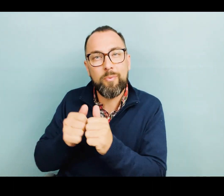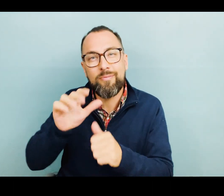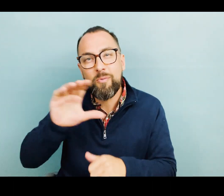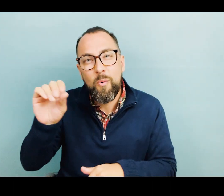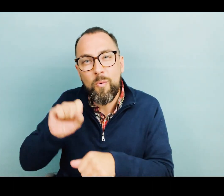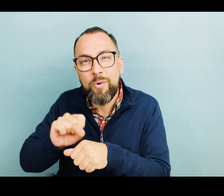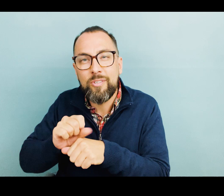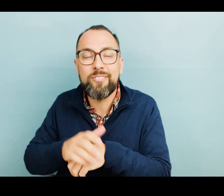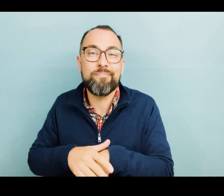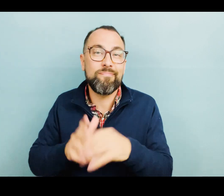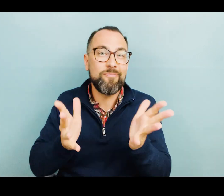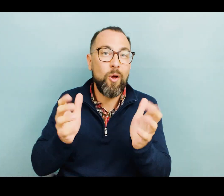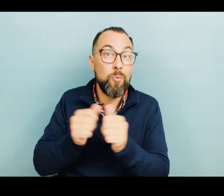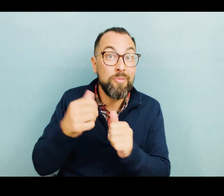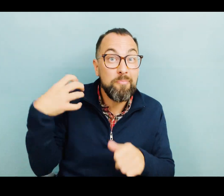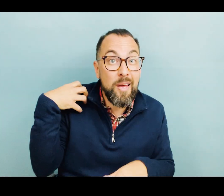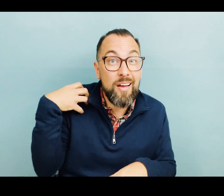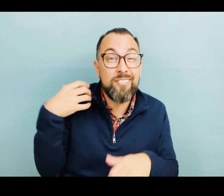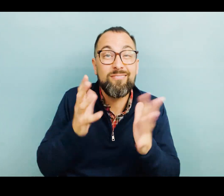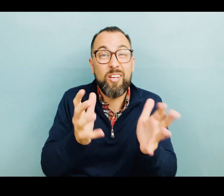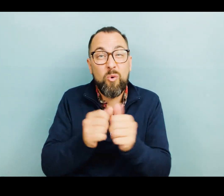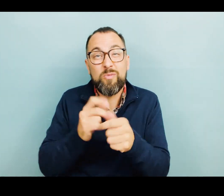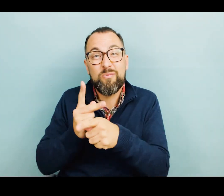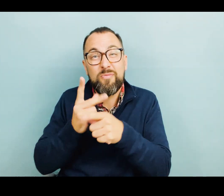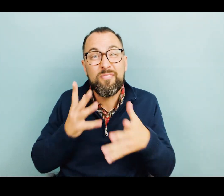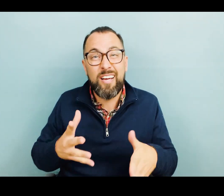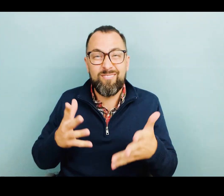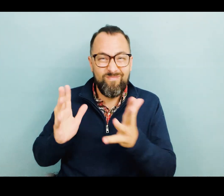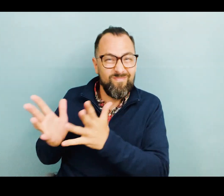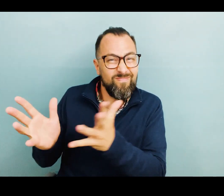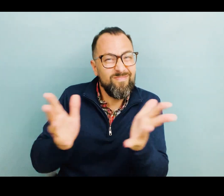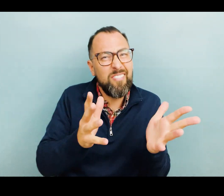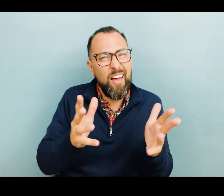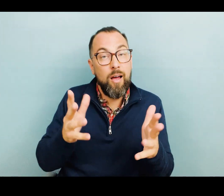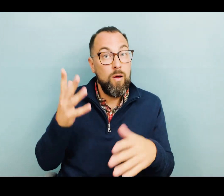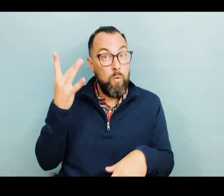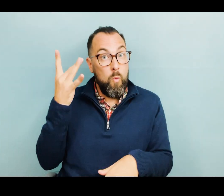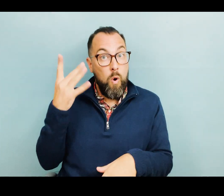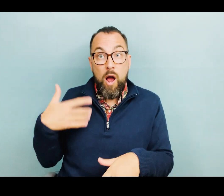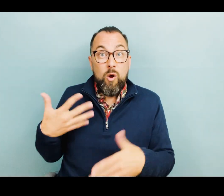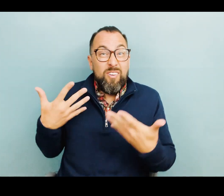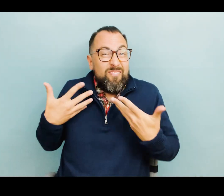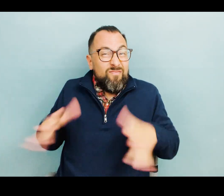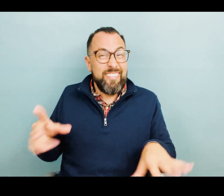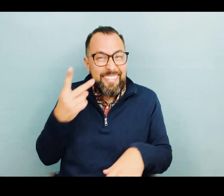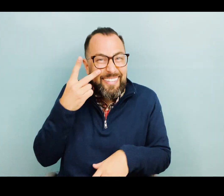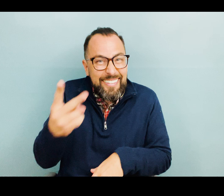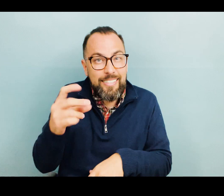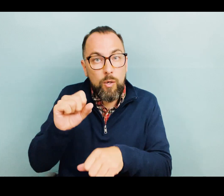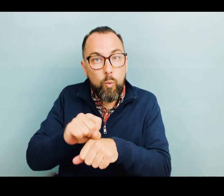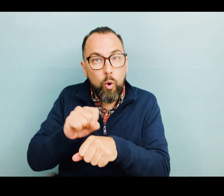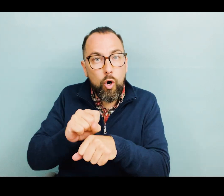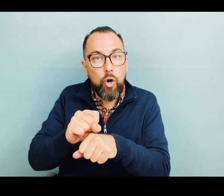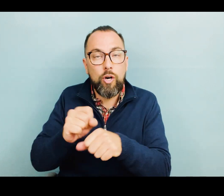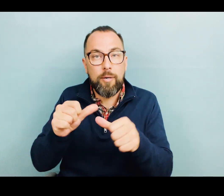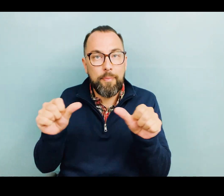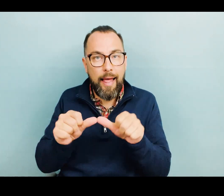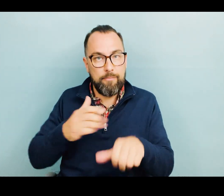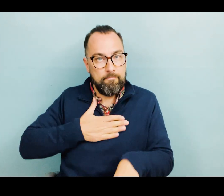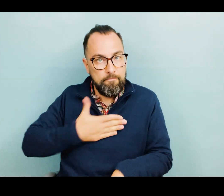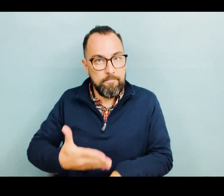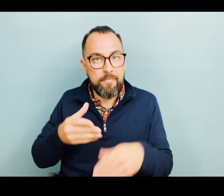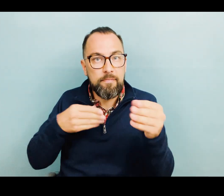we encourage you to talk with your colleagues, supervisors, etc. because it is clear that